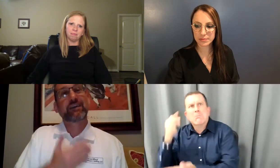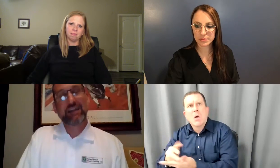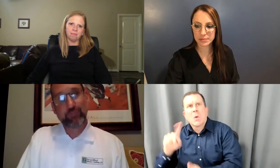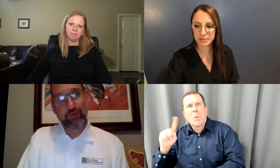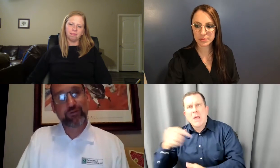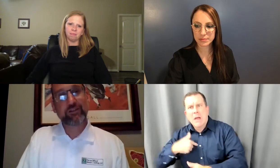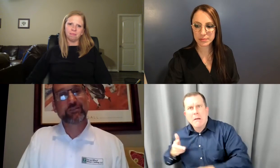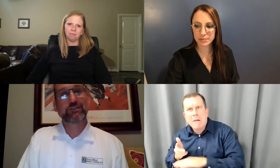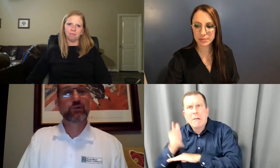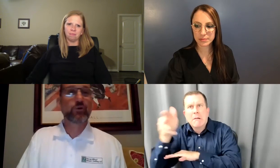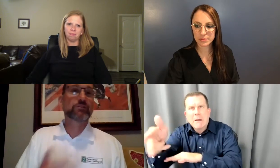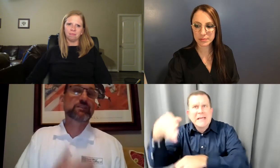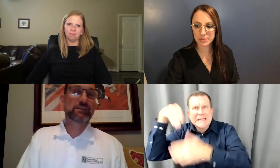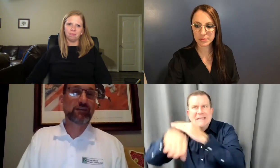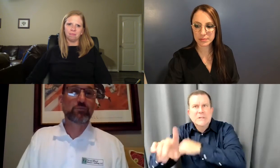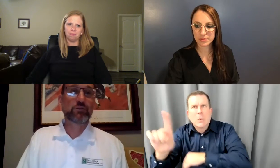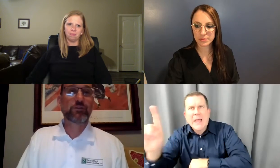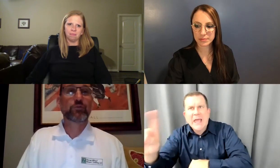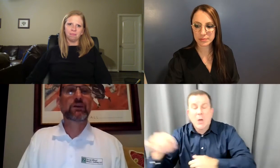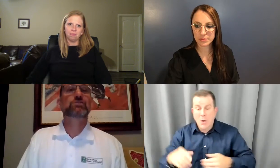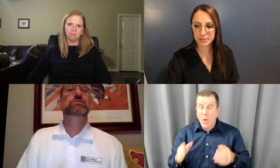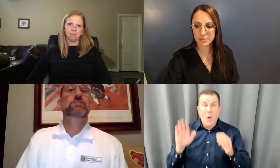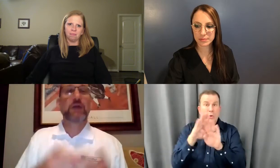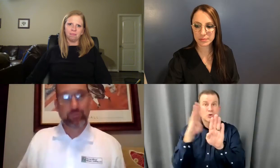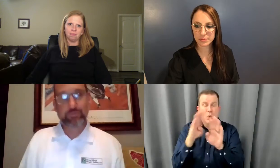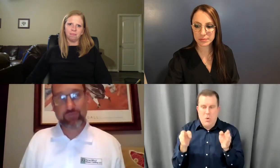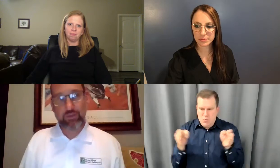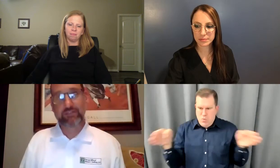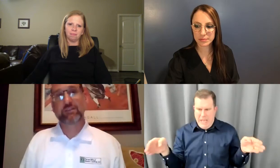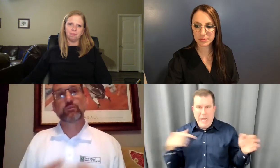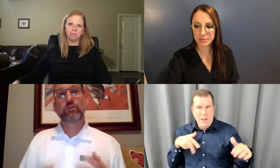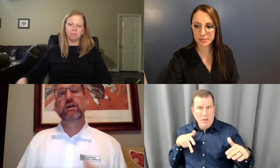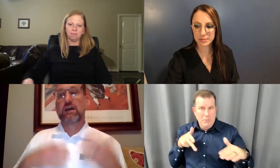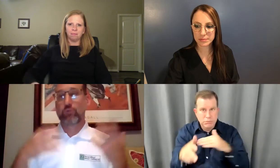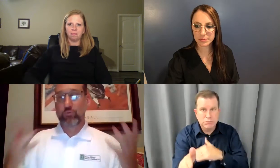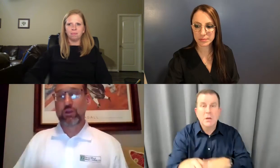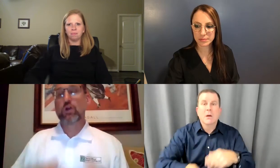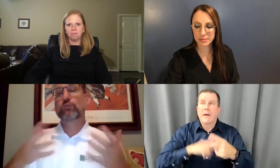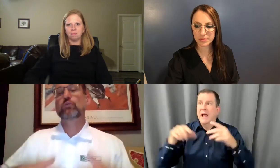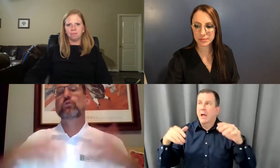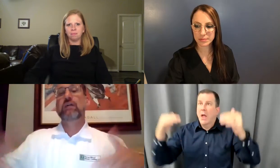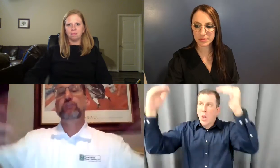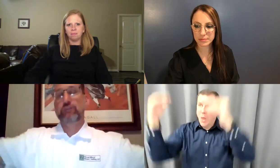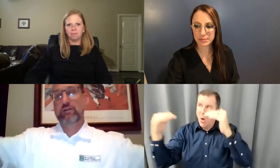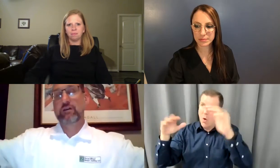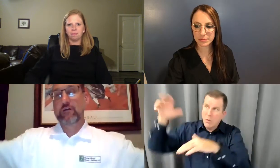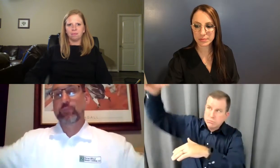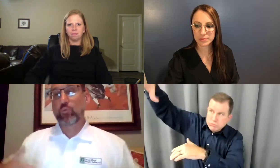they gotta have a maneuvering clearance at doors, things have to be within reach, bathrooms have to be accessible. And we go through everything.